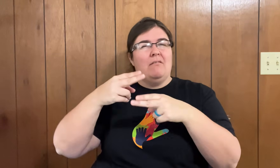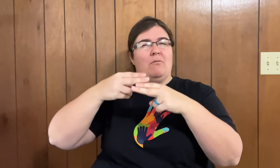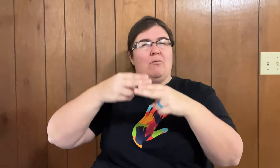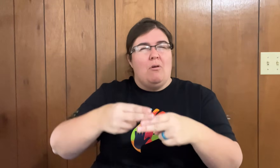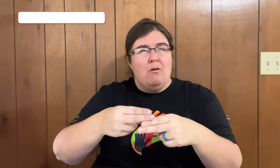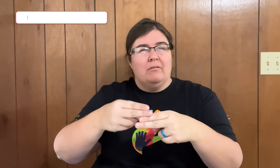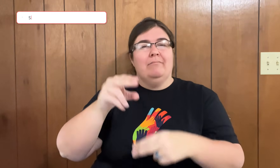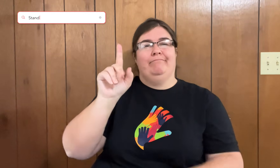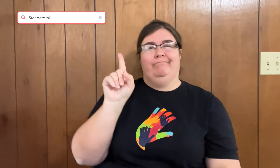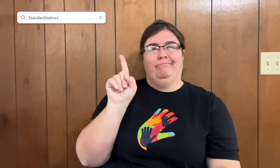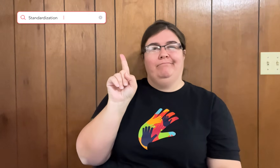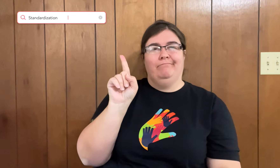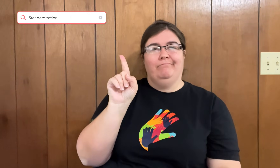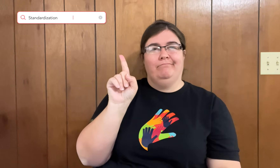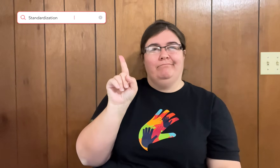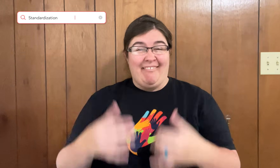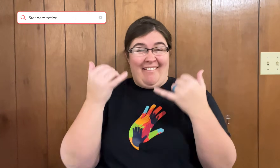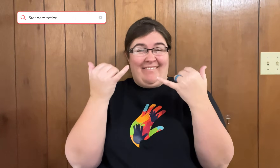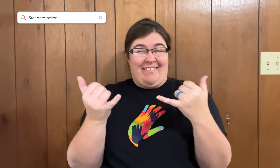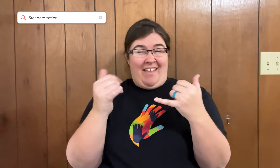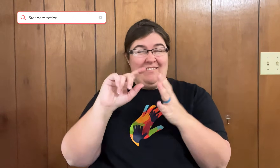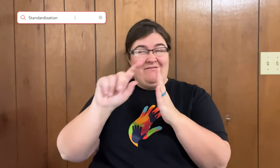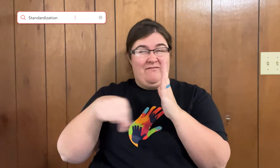language of a country is called "standardization"